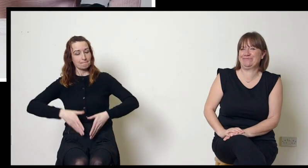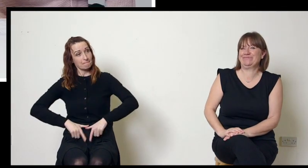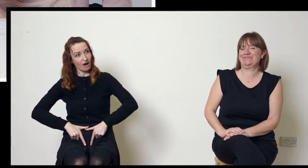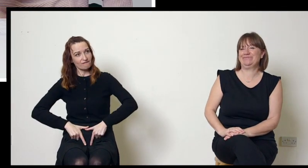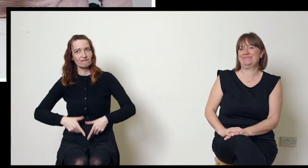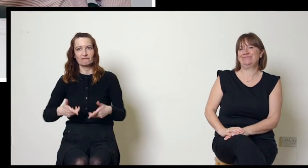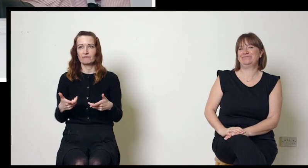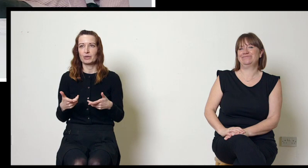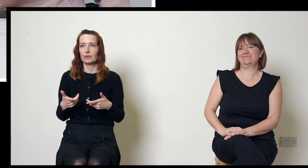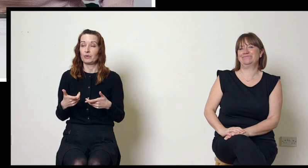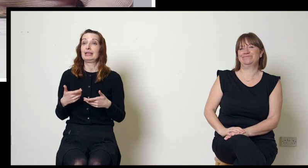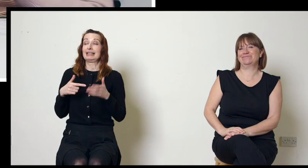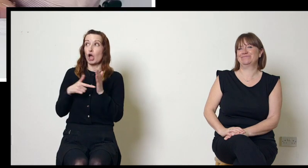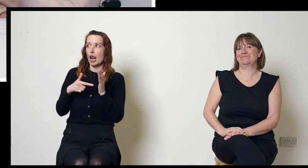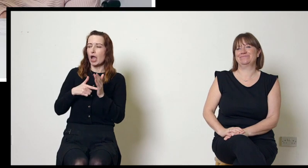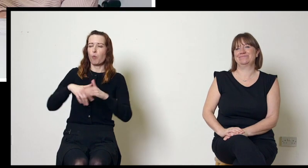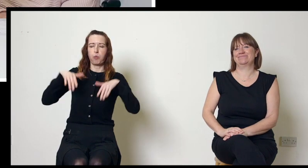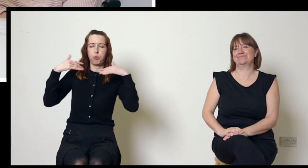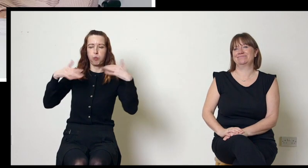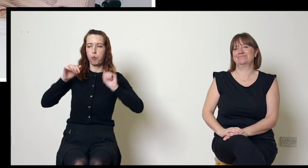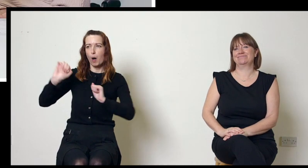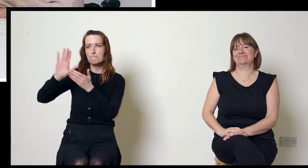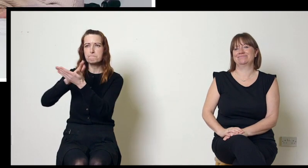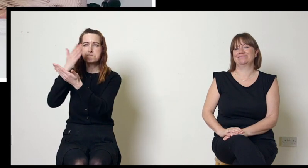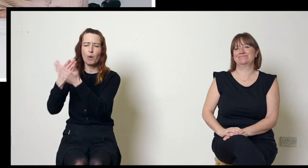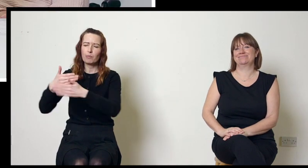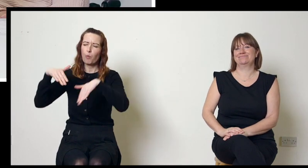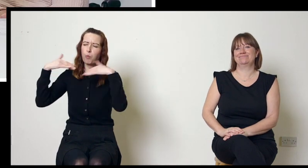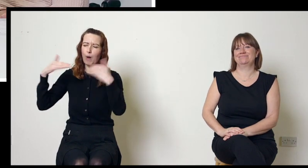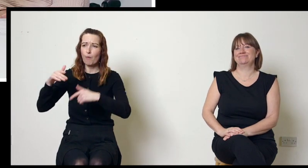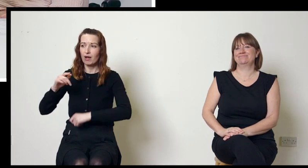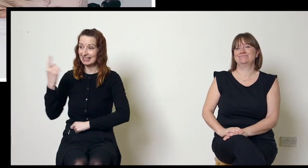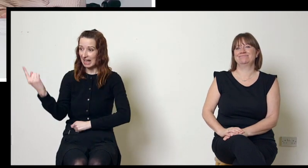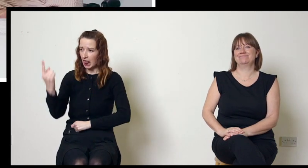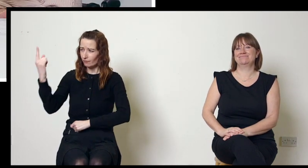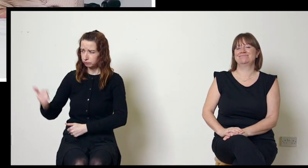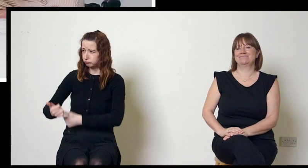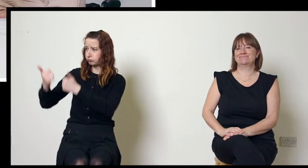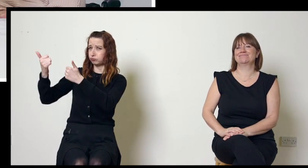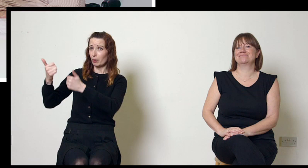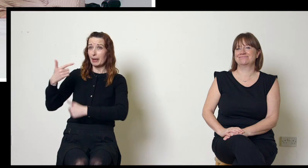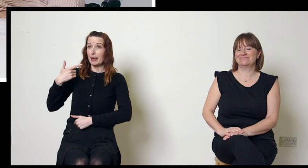like poet and just wonderful person. And they've been doing something for a very long time called